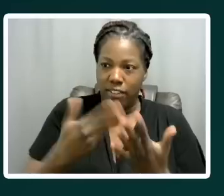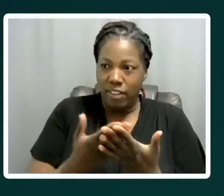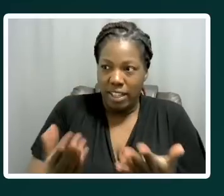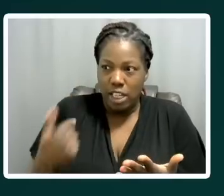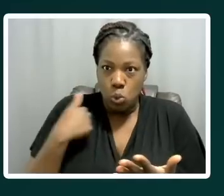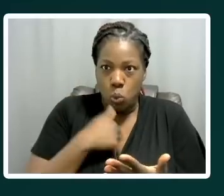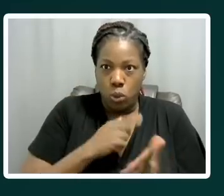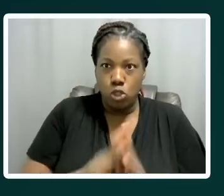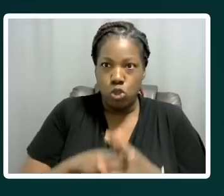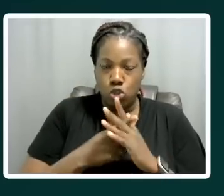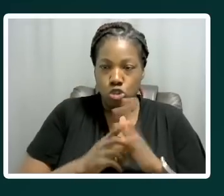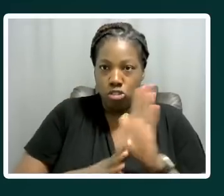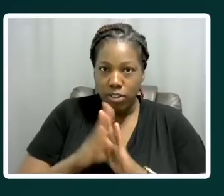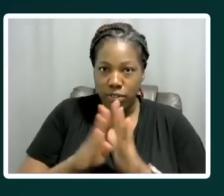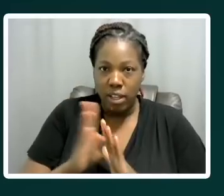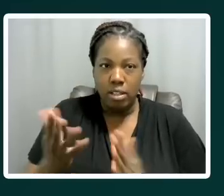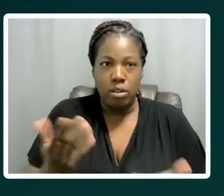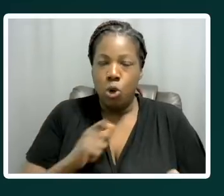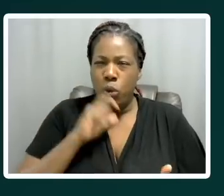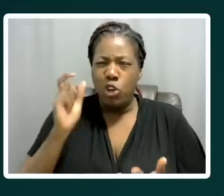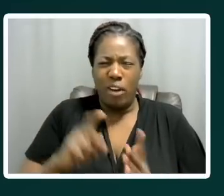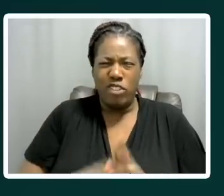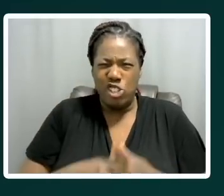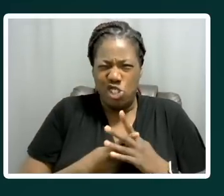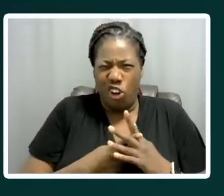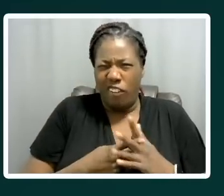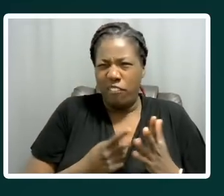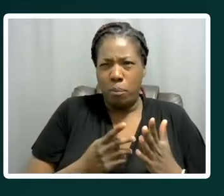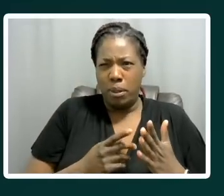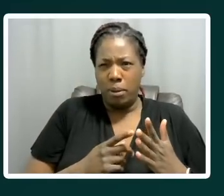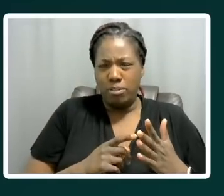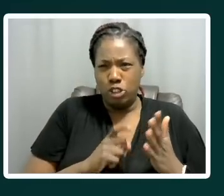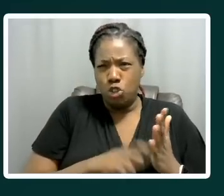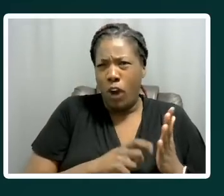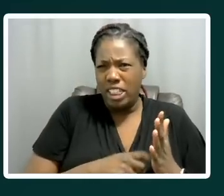Luckily, we don't need to start from scratch. We use a lot of science standards to, sort of,